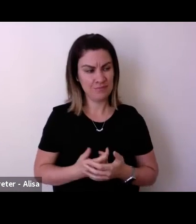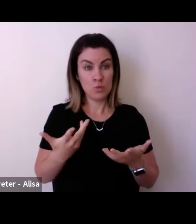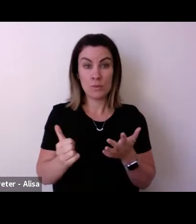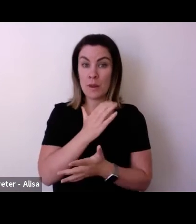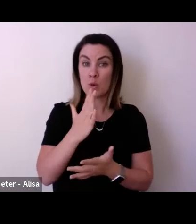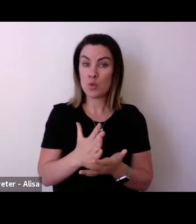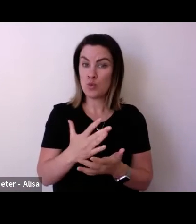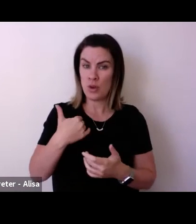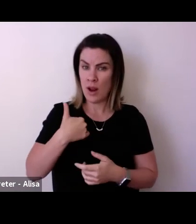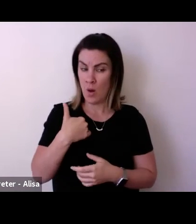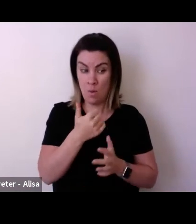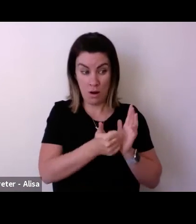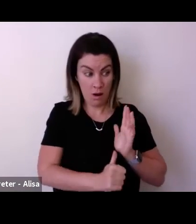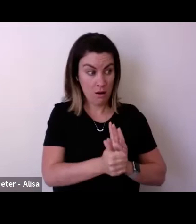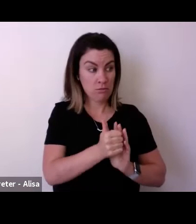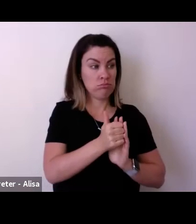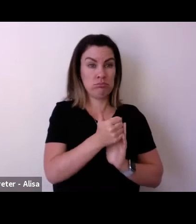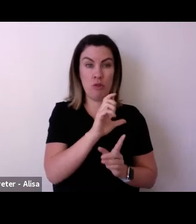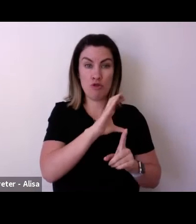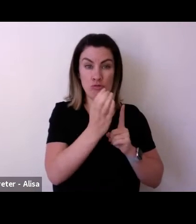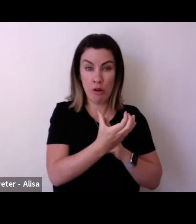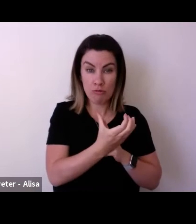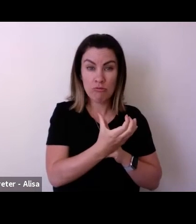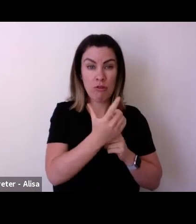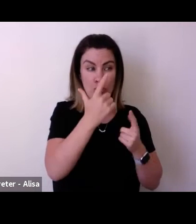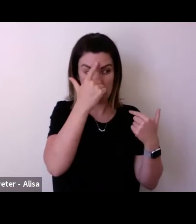need to address how we developed by creative workforce